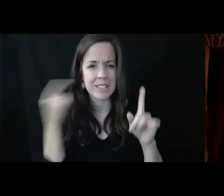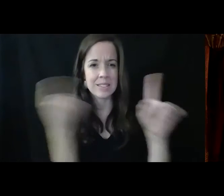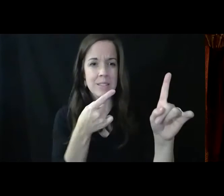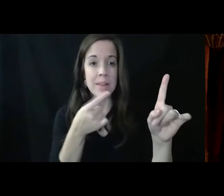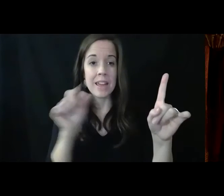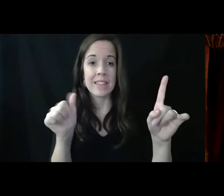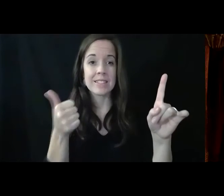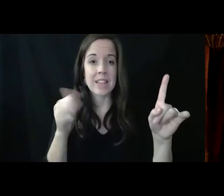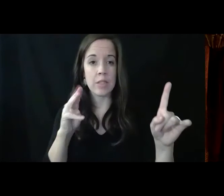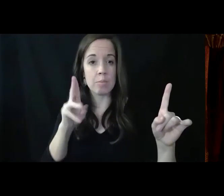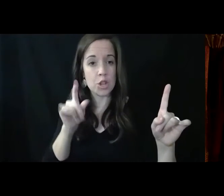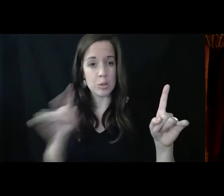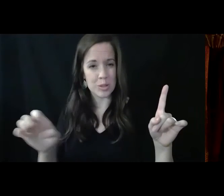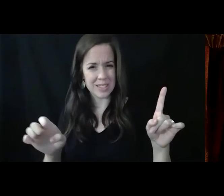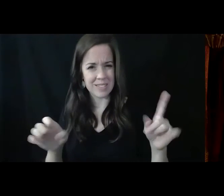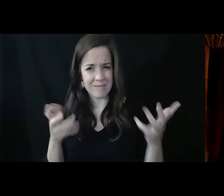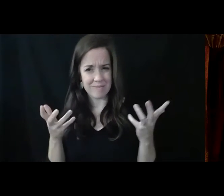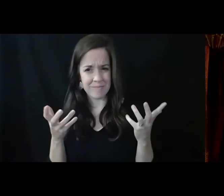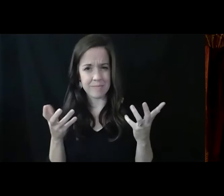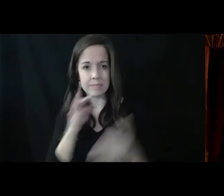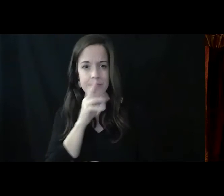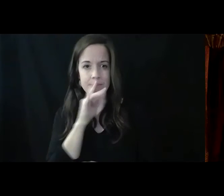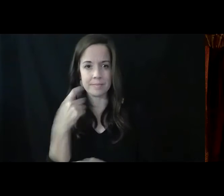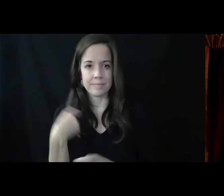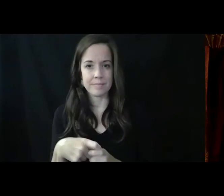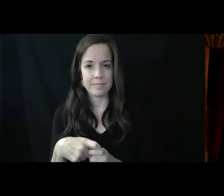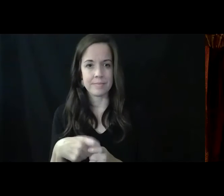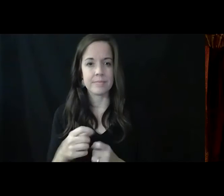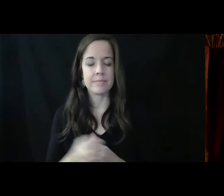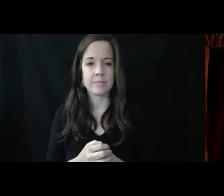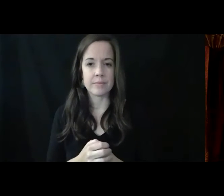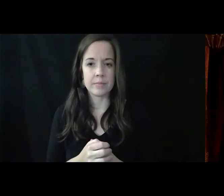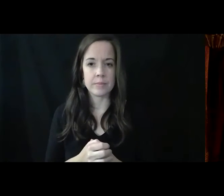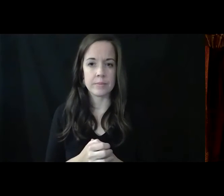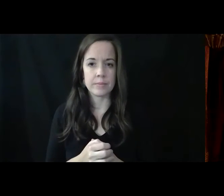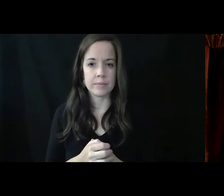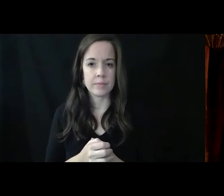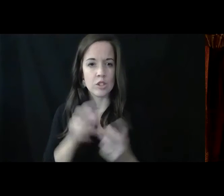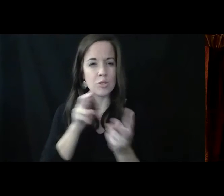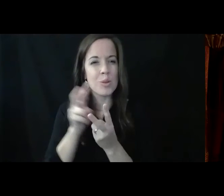Sor Juana Ines de la Cruz // little Evita de Buenos Aires // screwing & screwing over